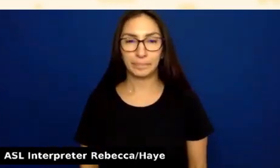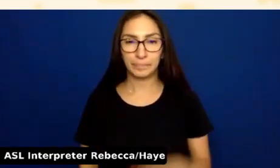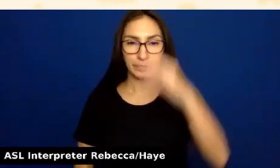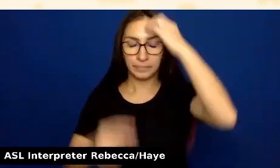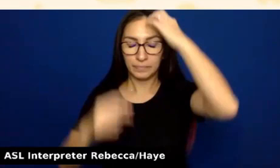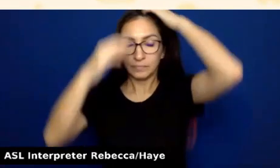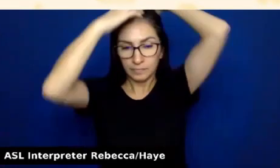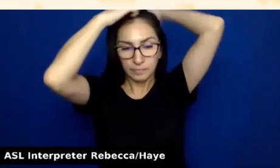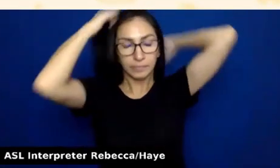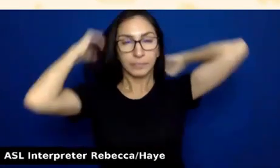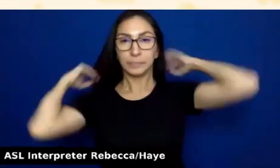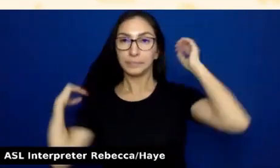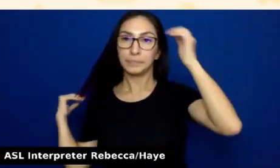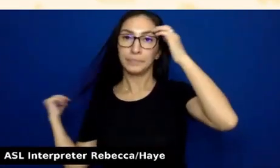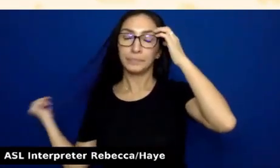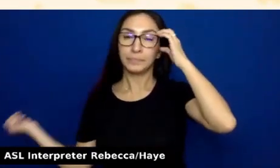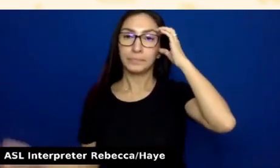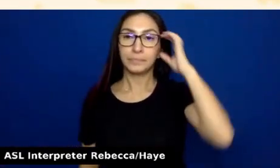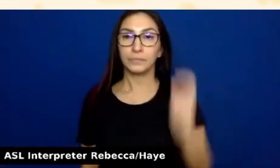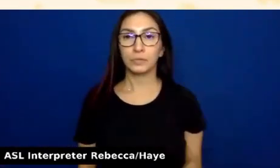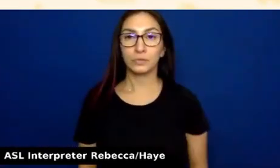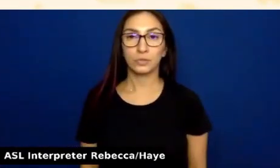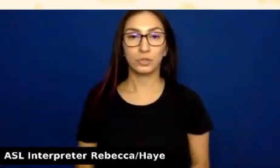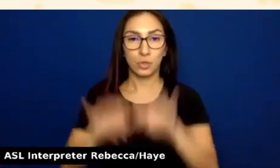Content links; So links within the content should be underlined.